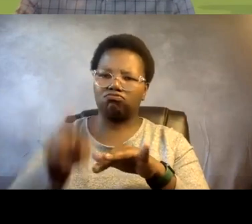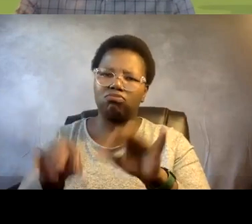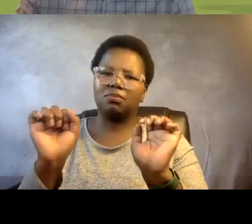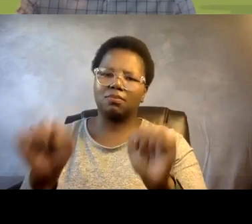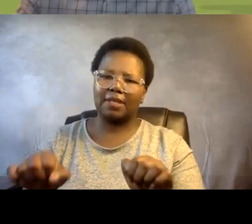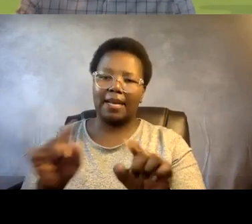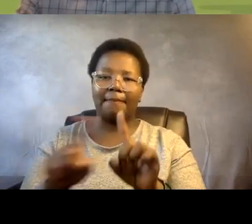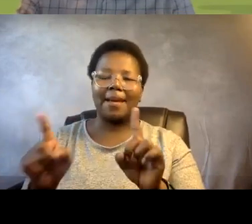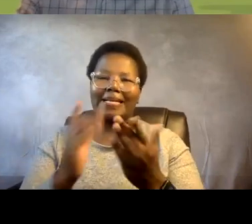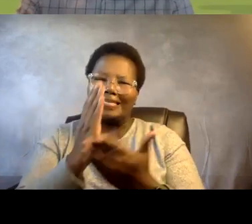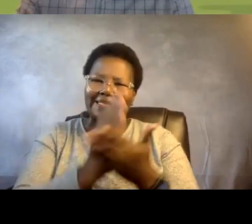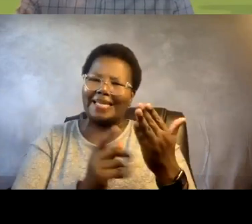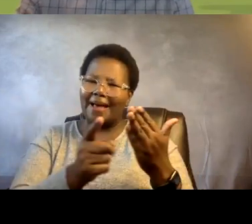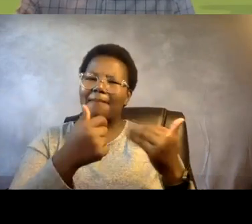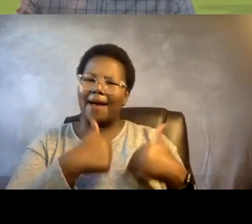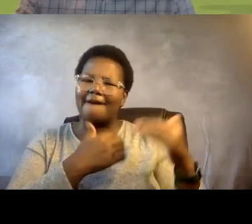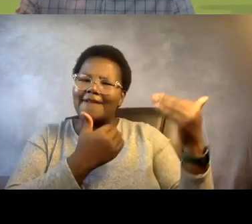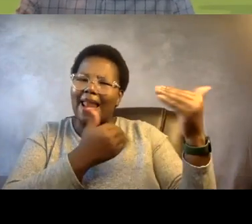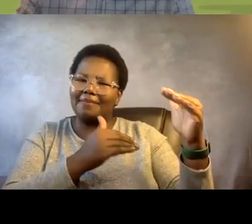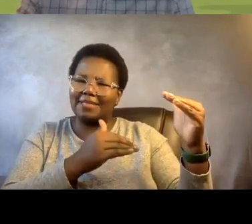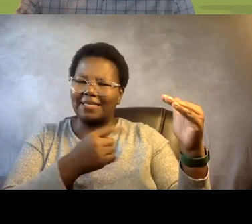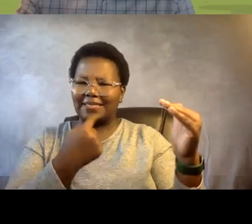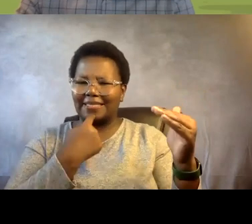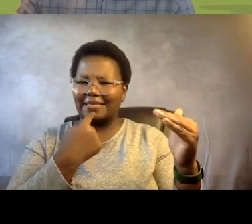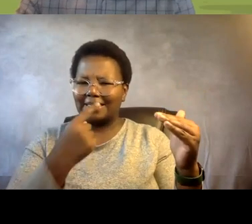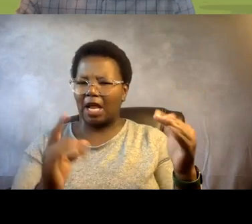that tool, in fact there was a comment in in chat, maybe I'll just answer that now. It was,